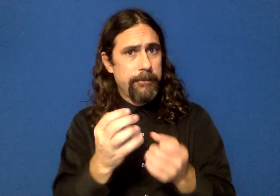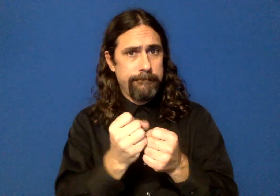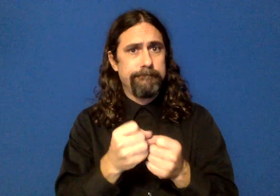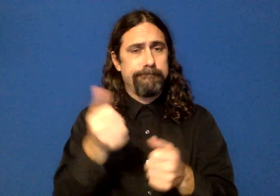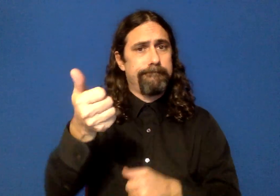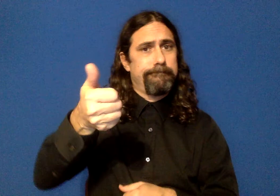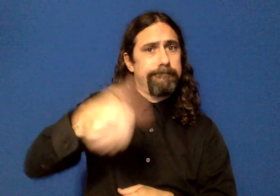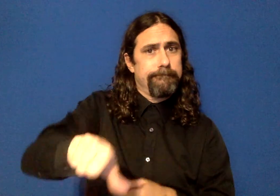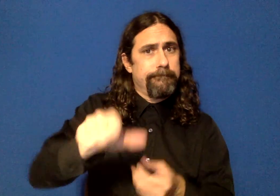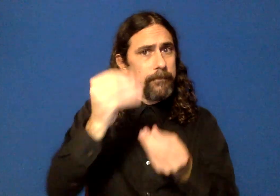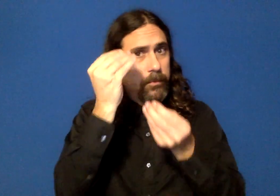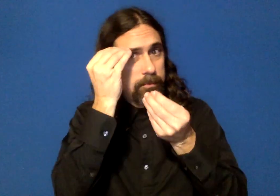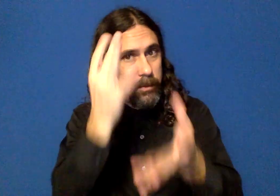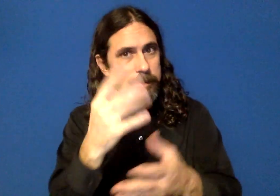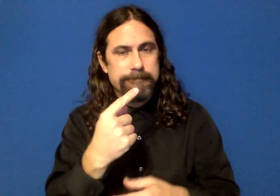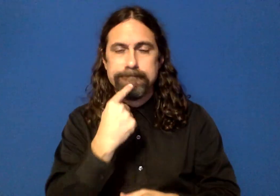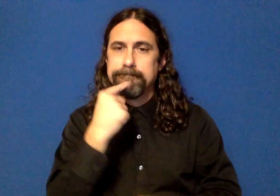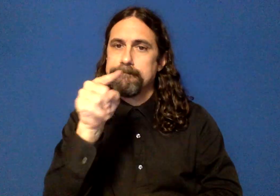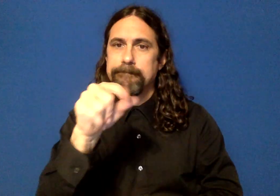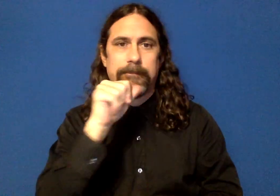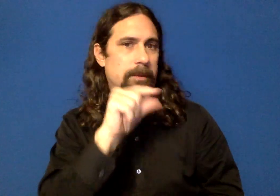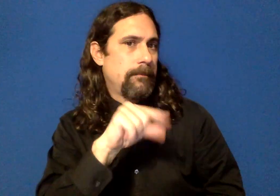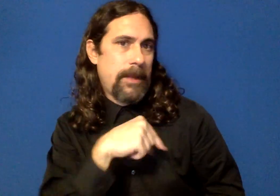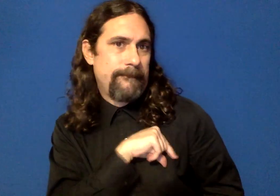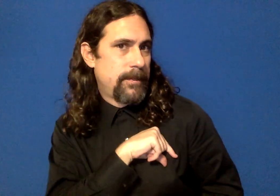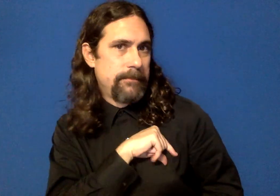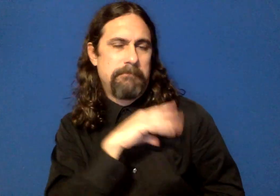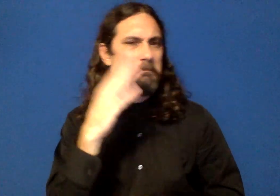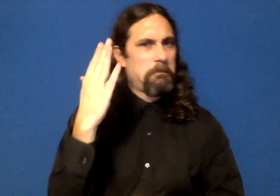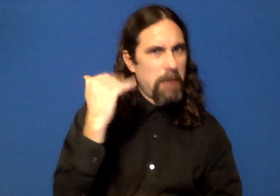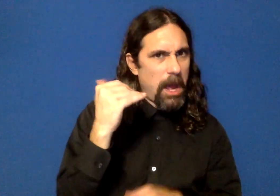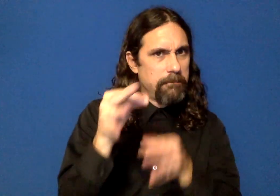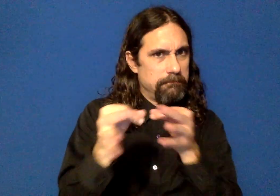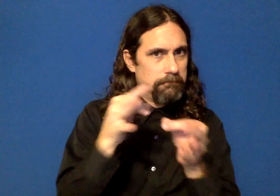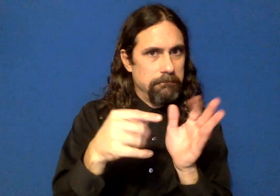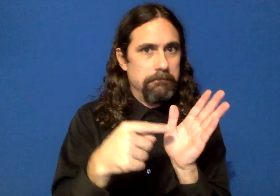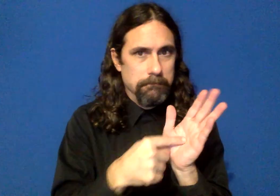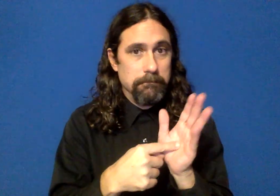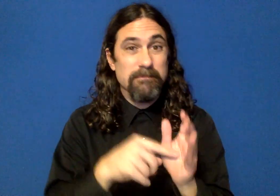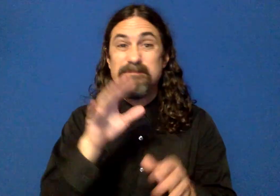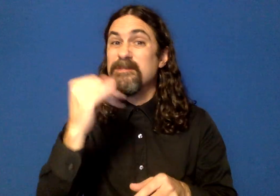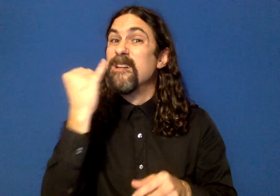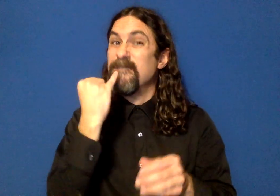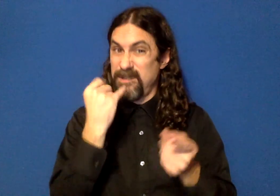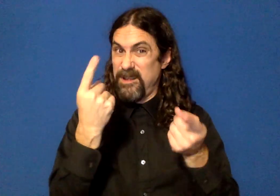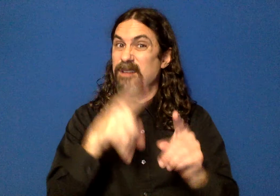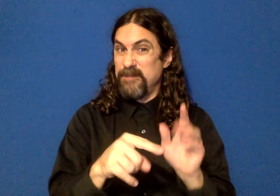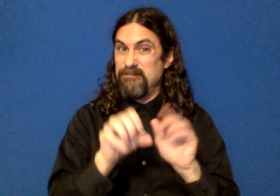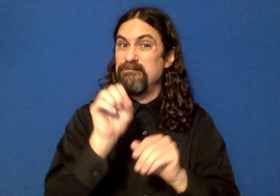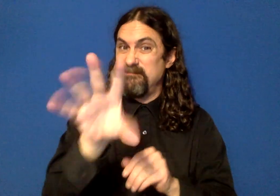you have the right to appeal. This means you ll get a chance to explain why you think the